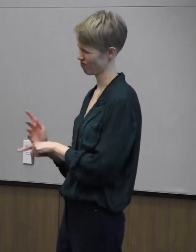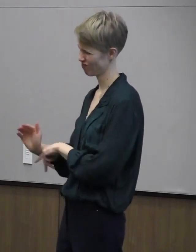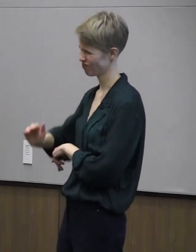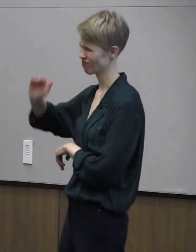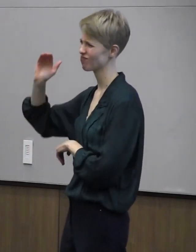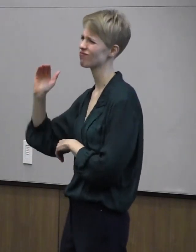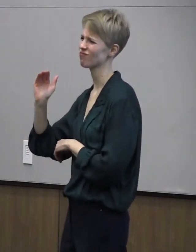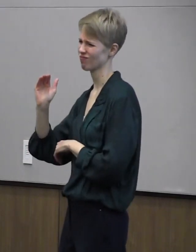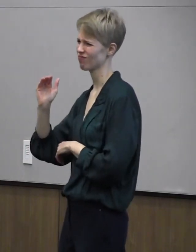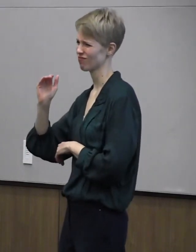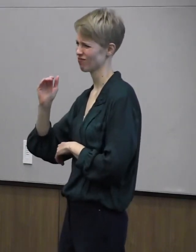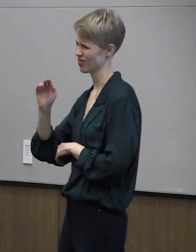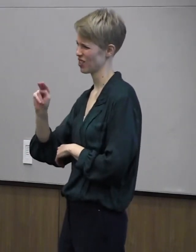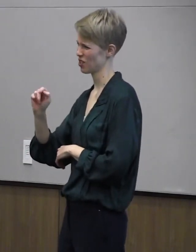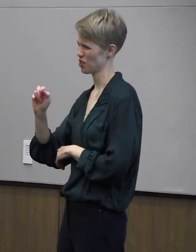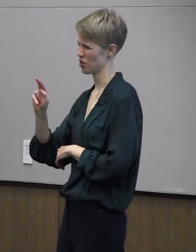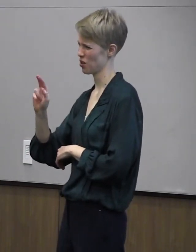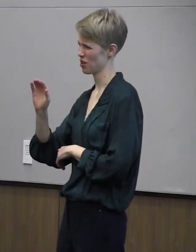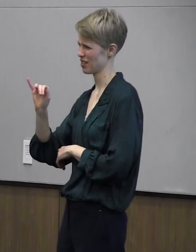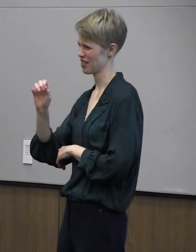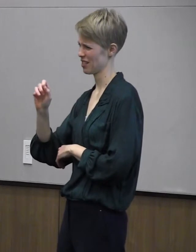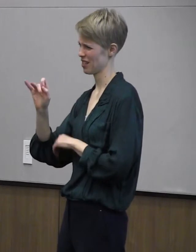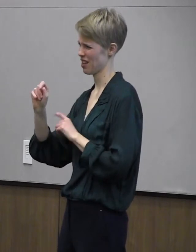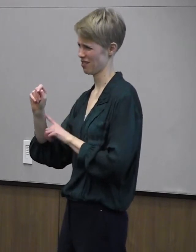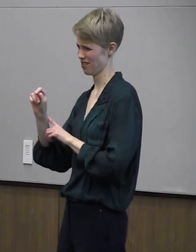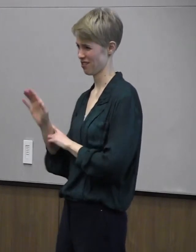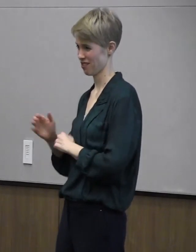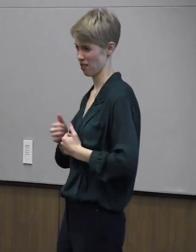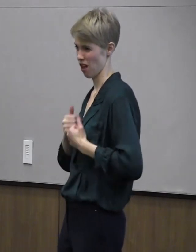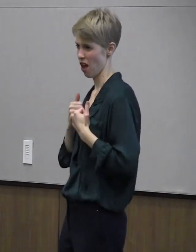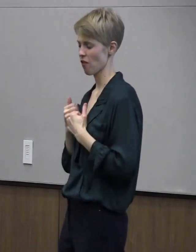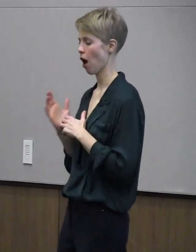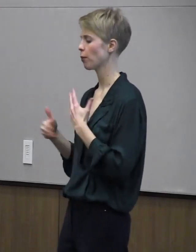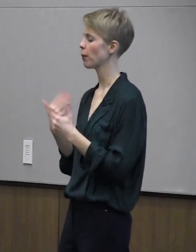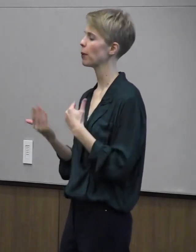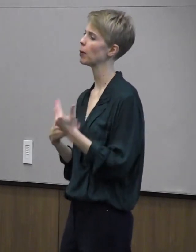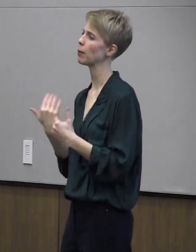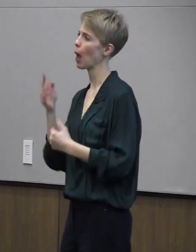the narcissist who proceeds through life unaware and uncaring of those around